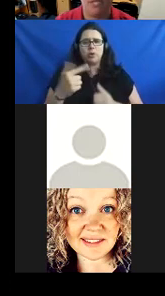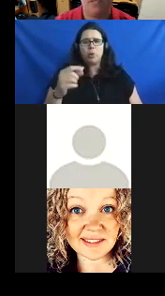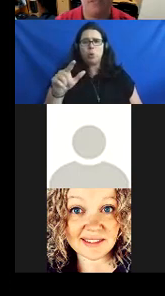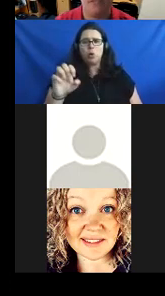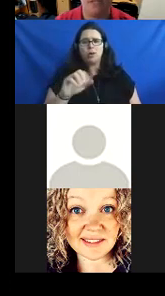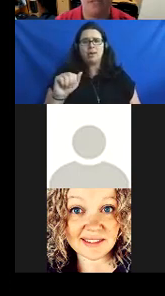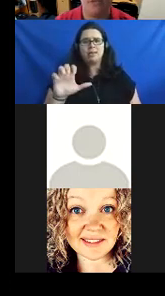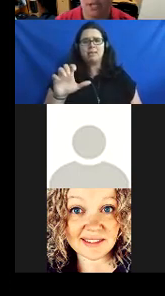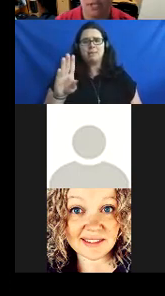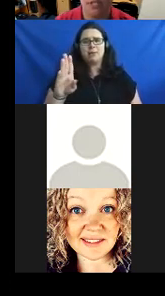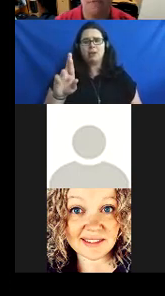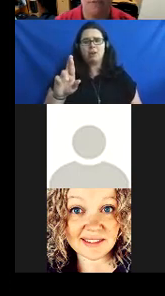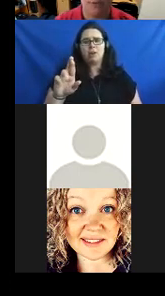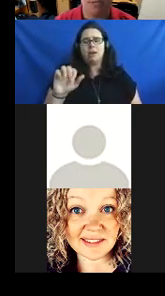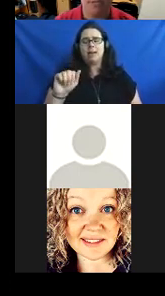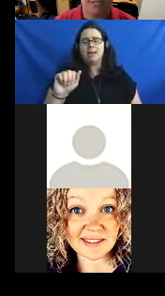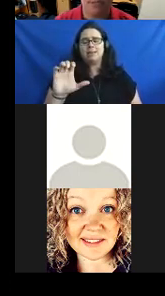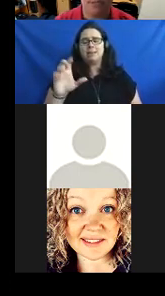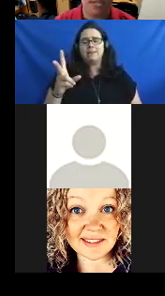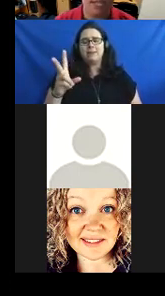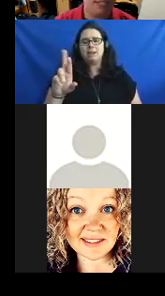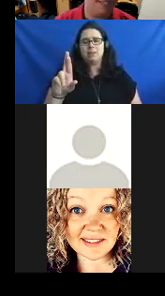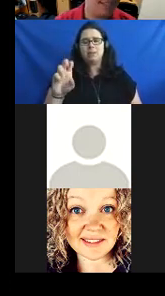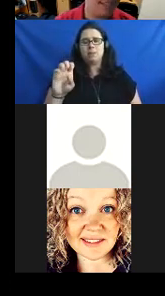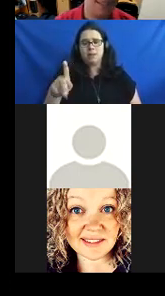TO DEVELOP CHROME ACCESSIBILITY AND IT'S SET TO